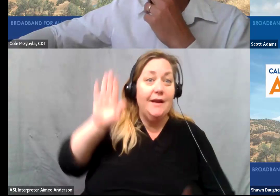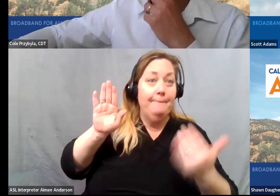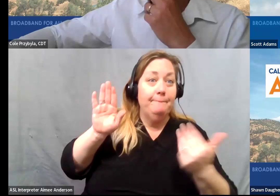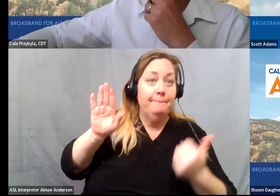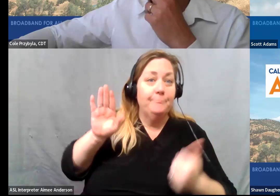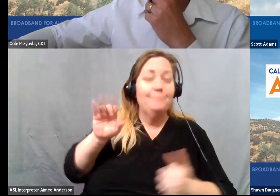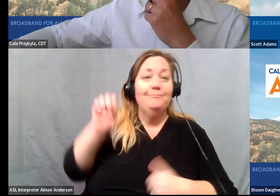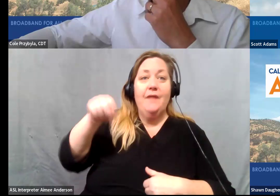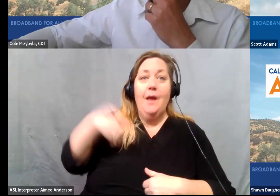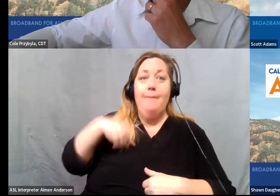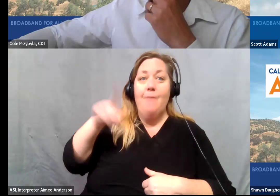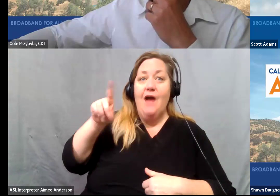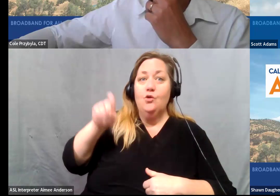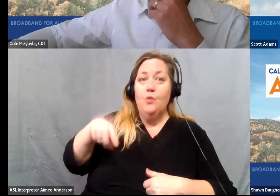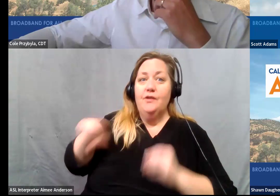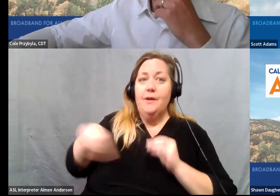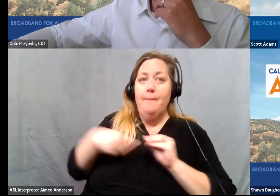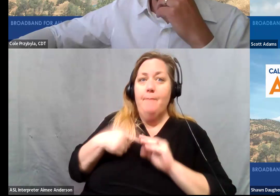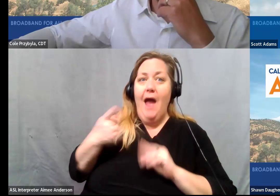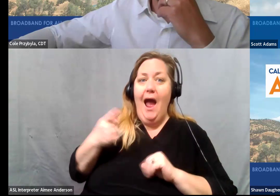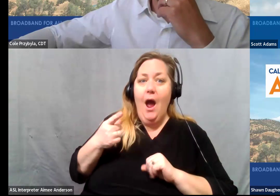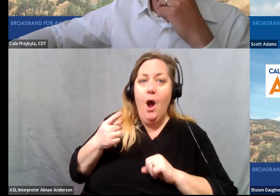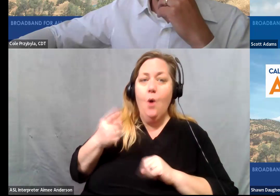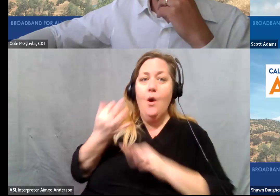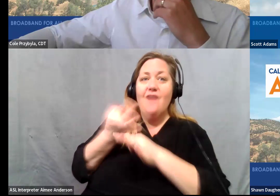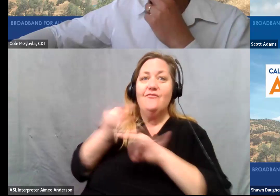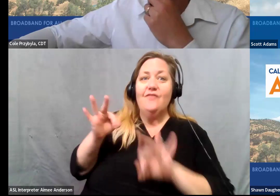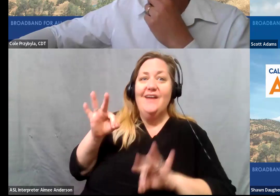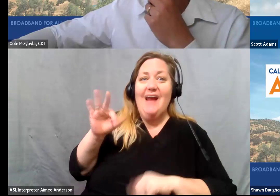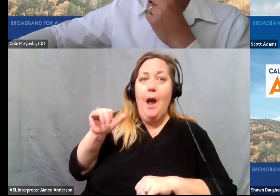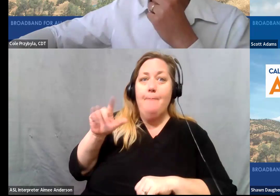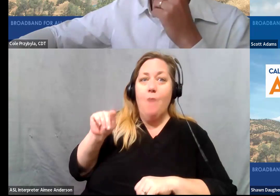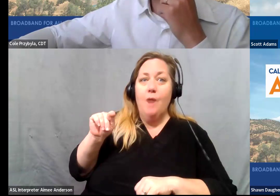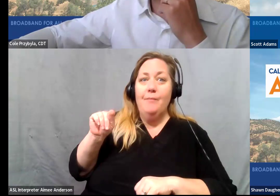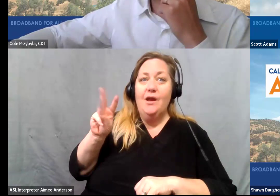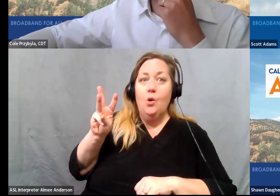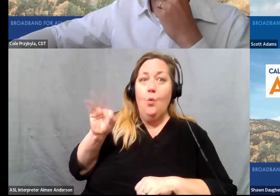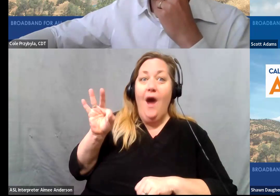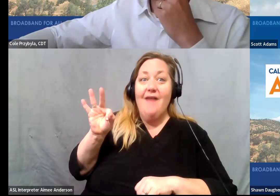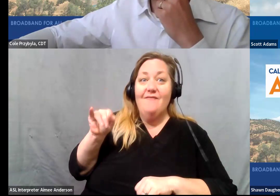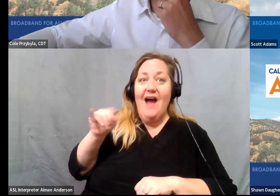My question is about free apartment Wi-fi, I know that they're doing it in Oakland and other